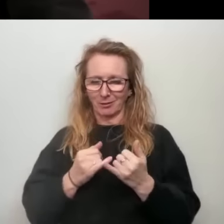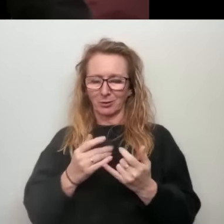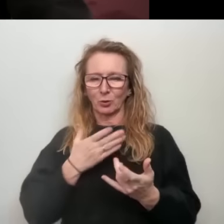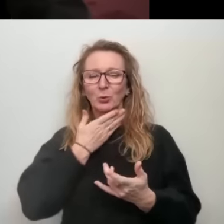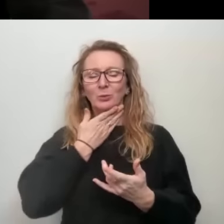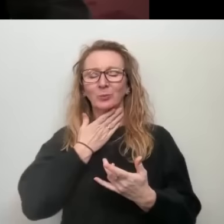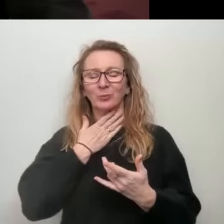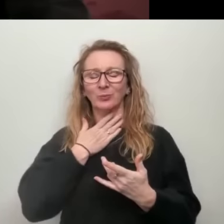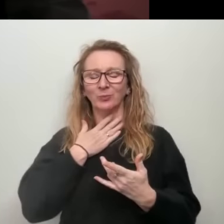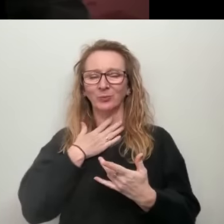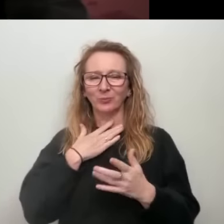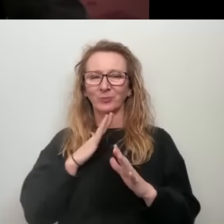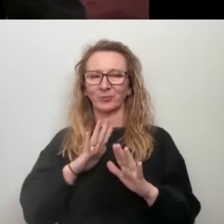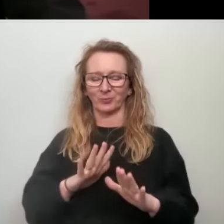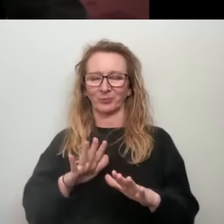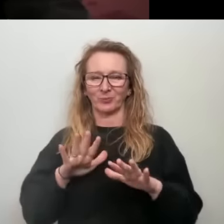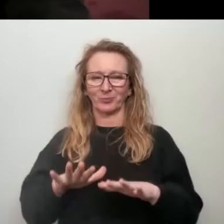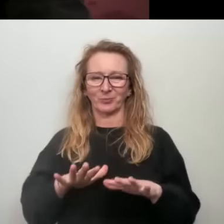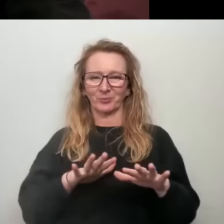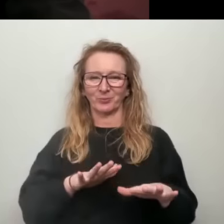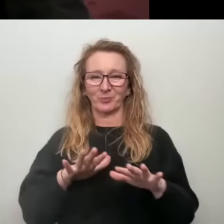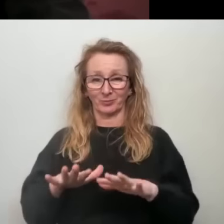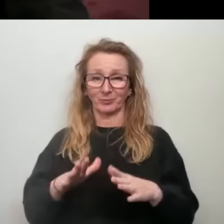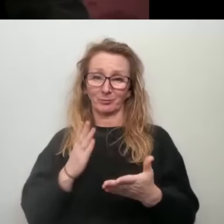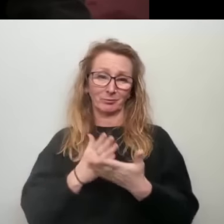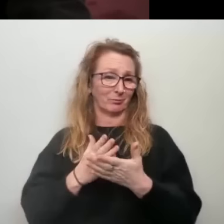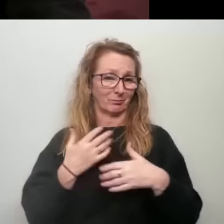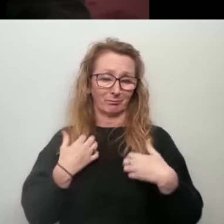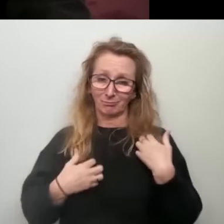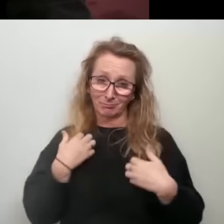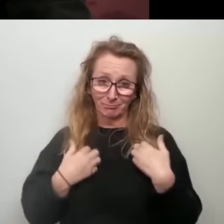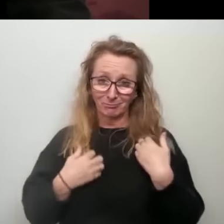But that was very, very interesting, the historical perspective,